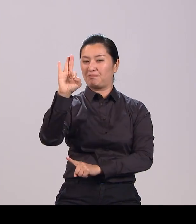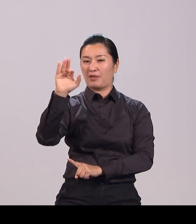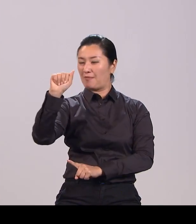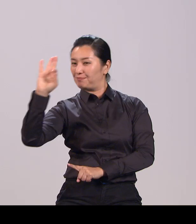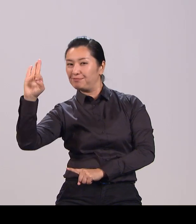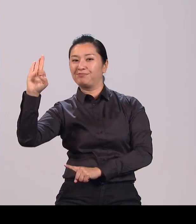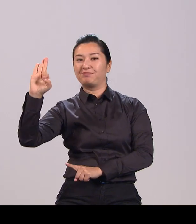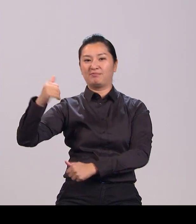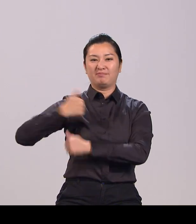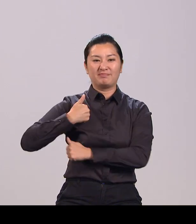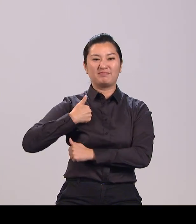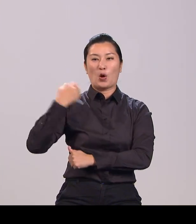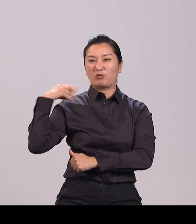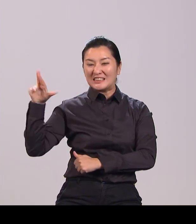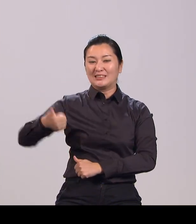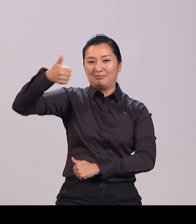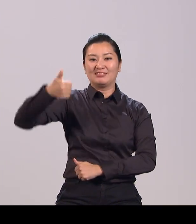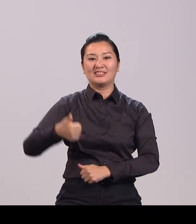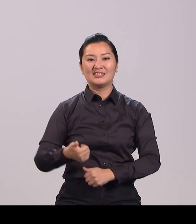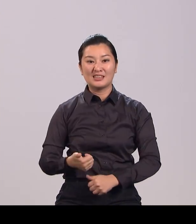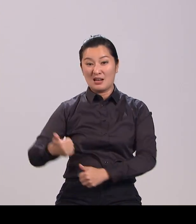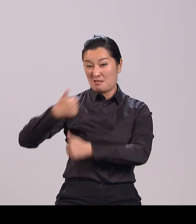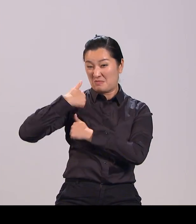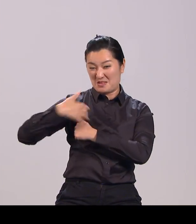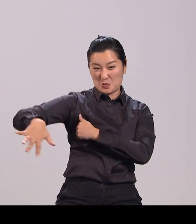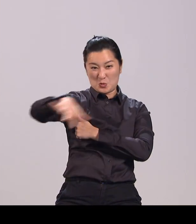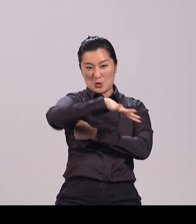Armed forces people, trained and pre-trained.